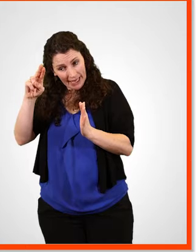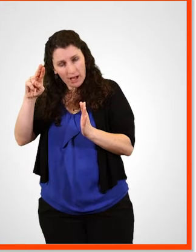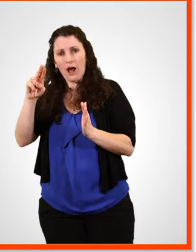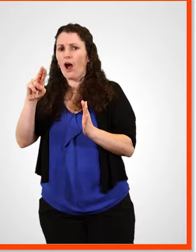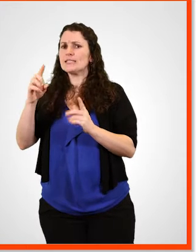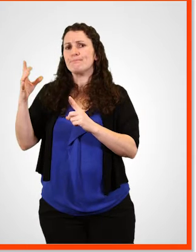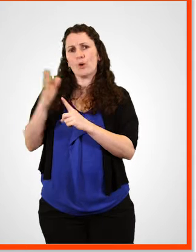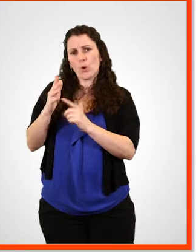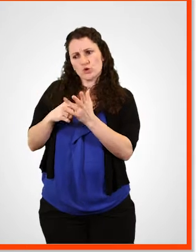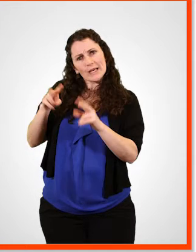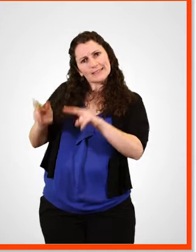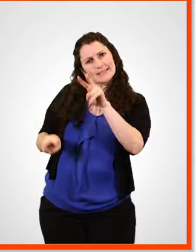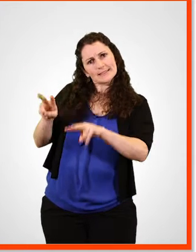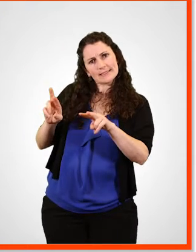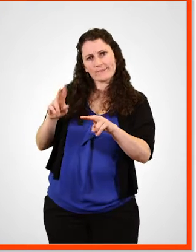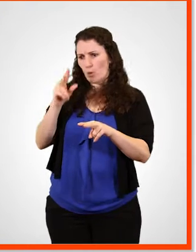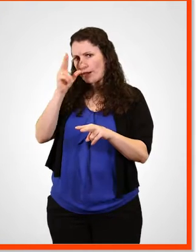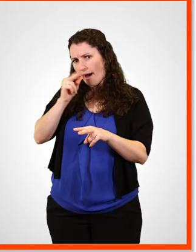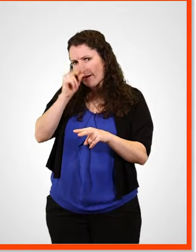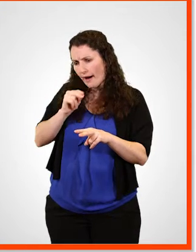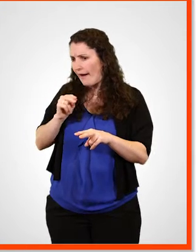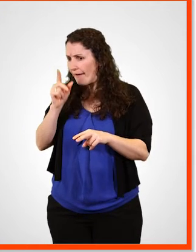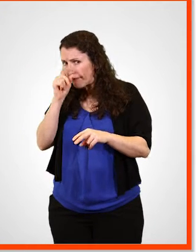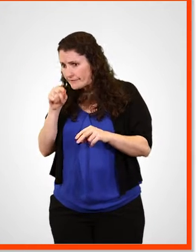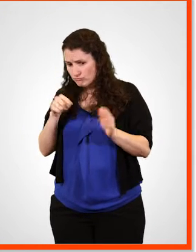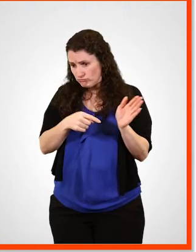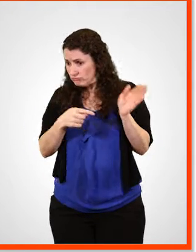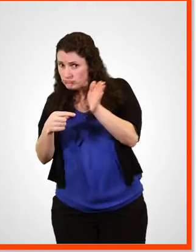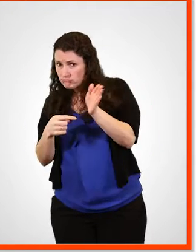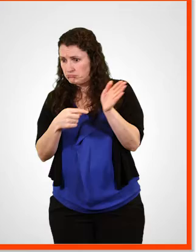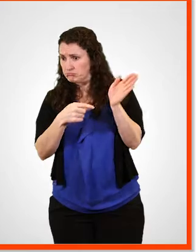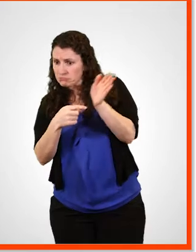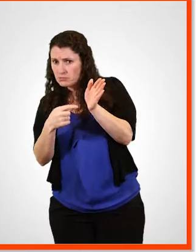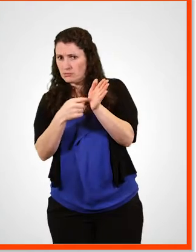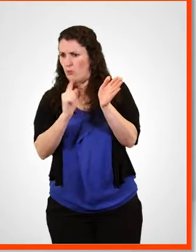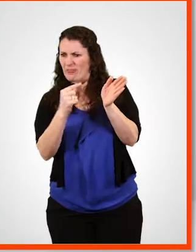can you name random upper and lower letters that are presented on a page.